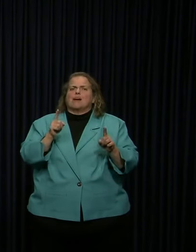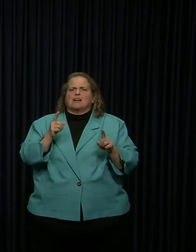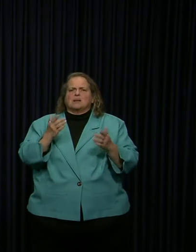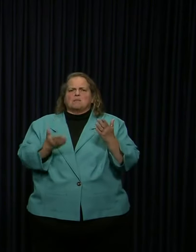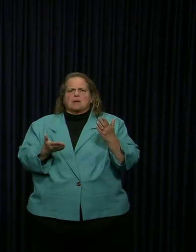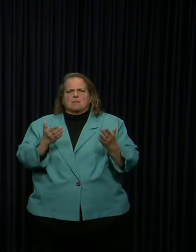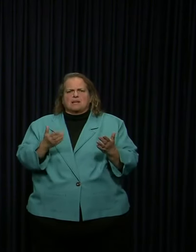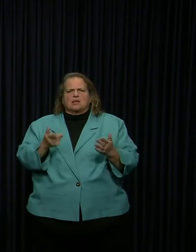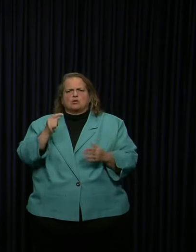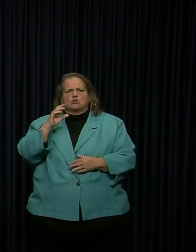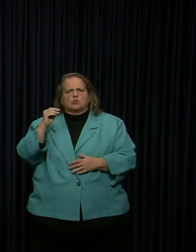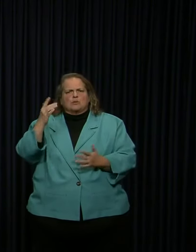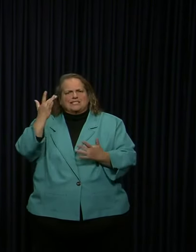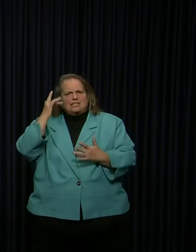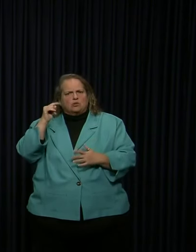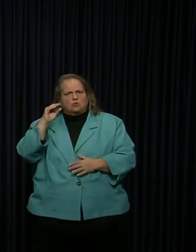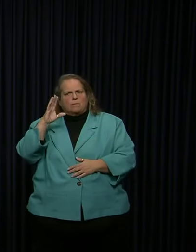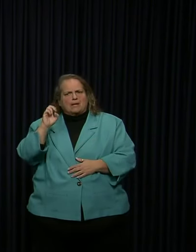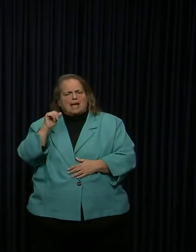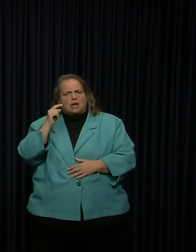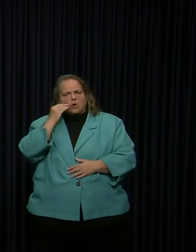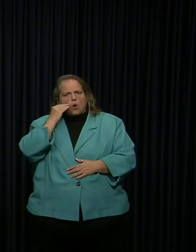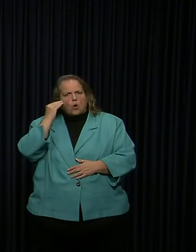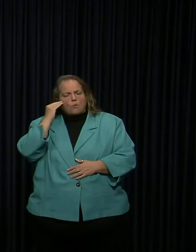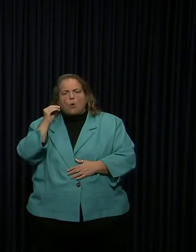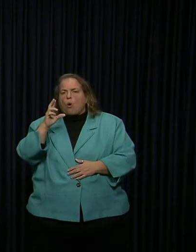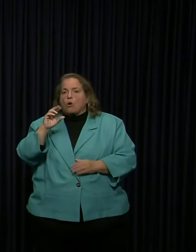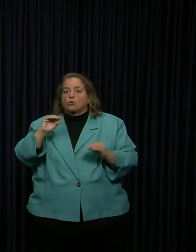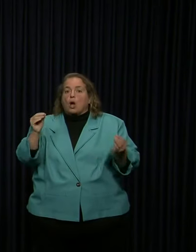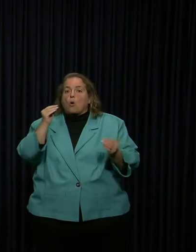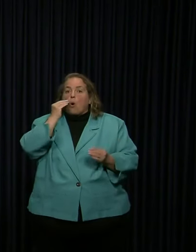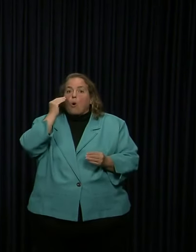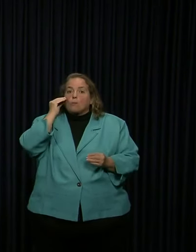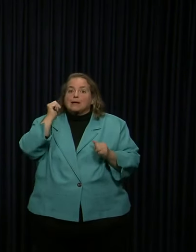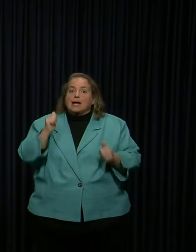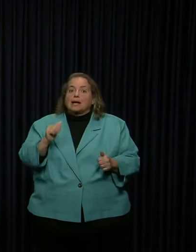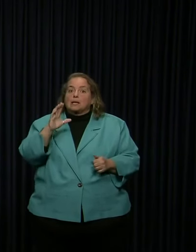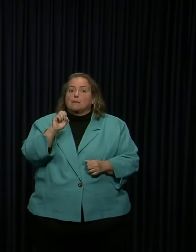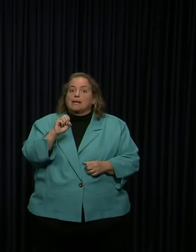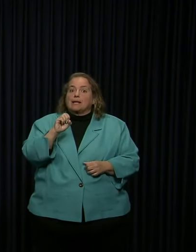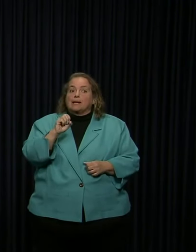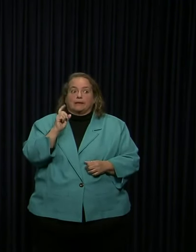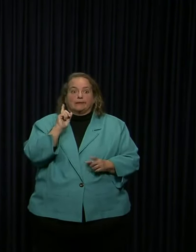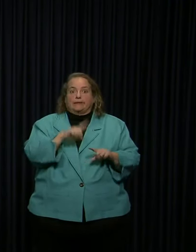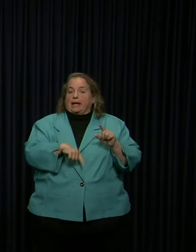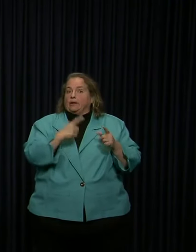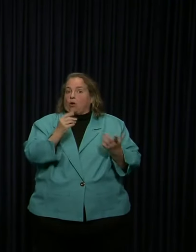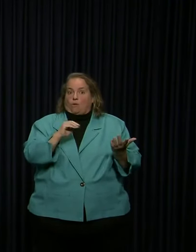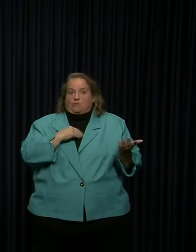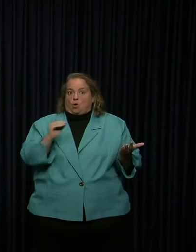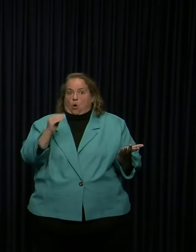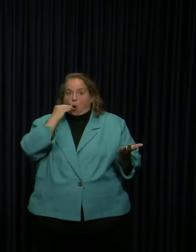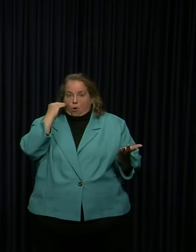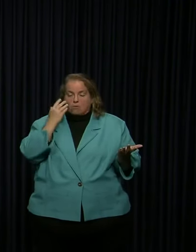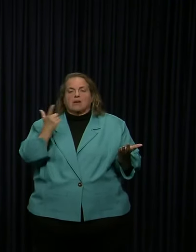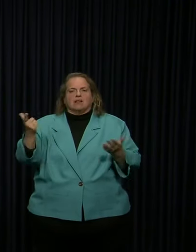WITH ALSO WANT TO MENTION WITH ALL OF THIS, WE TALK ABOUT OUR DEPARTMENT OF PUBLIC HEALTH A LOT. WE ALSO HAVE EMERGENCY